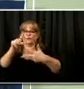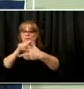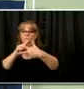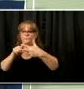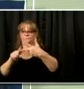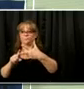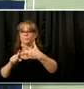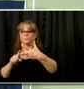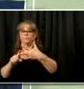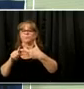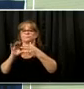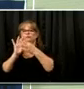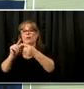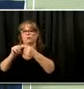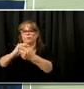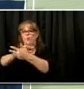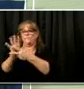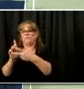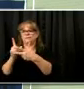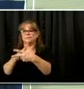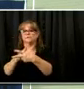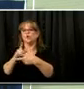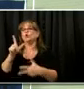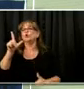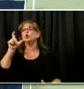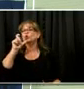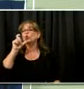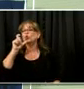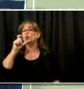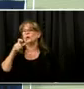the White House is providing medical advice to state governors? Are you